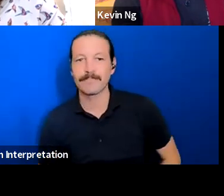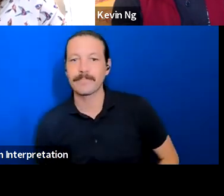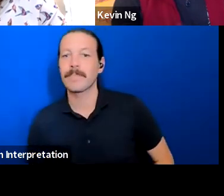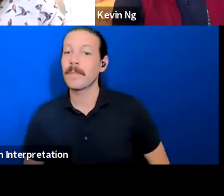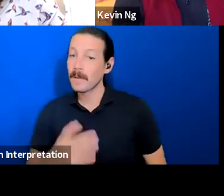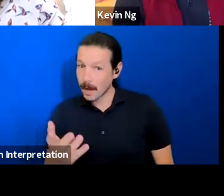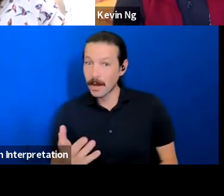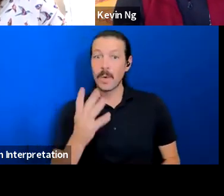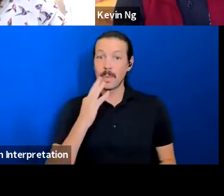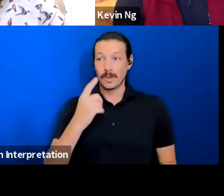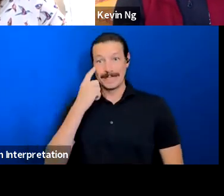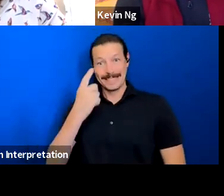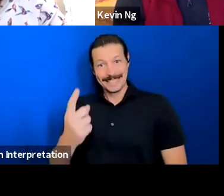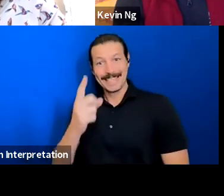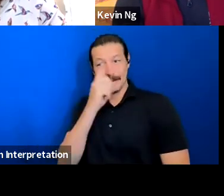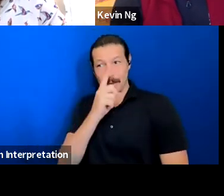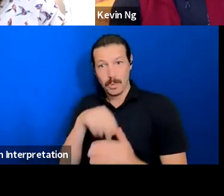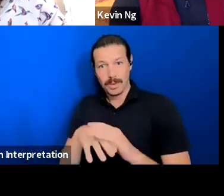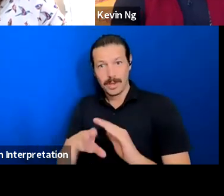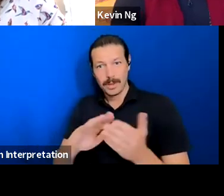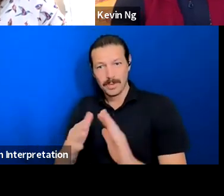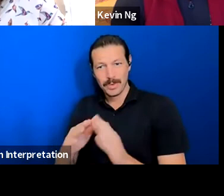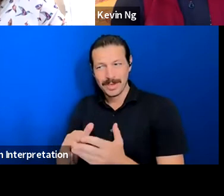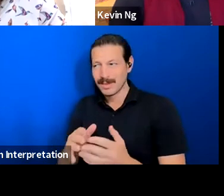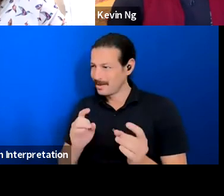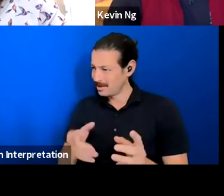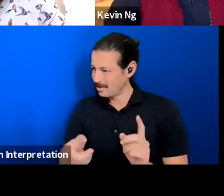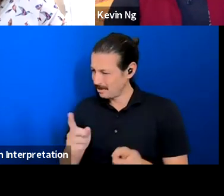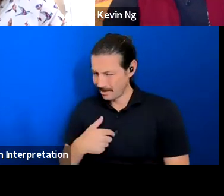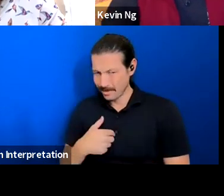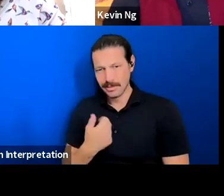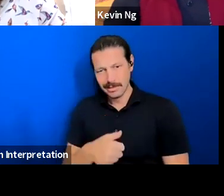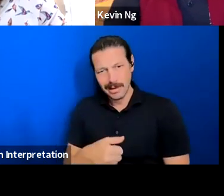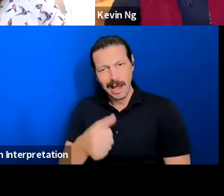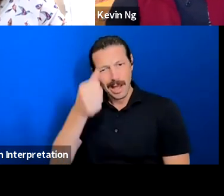I know everyone, like I know a sizable contingent of people who are applying now. For me that